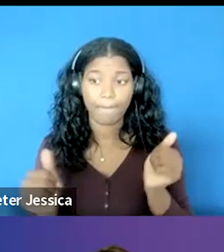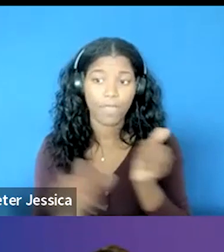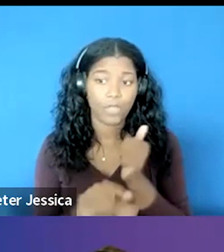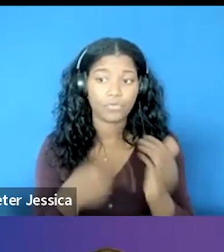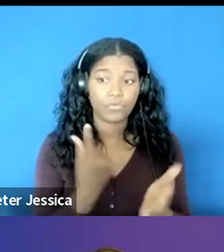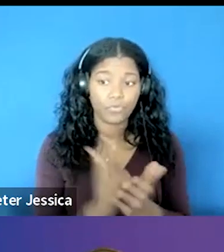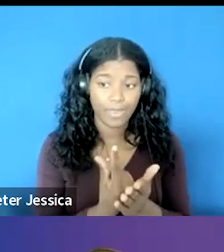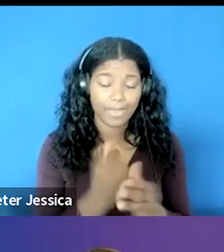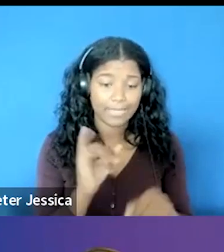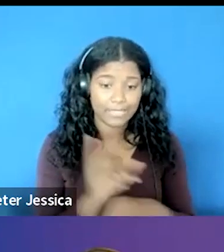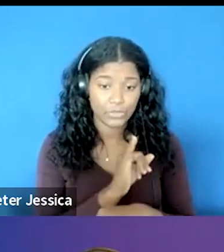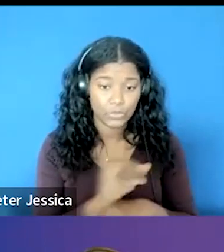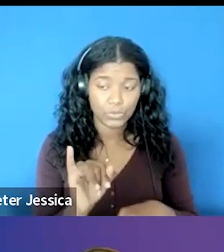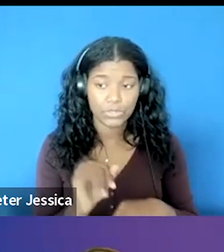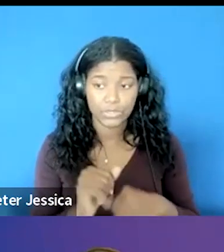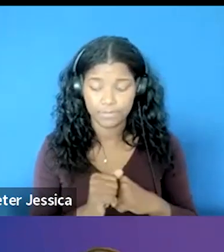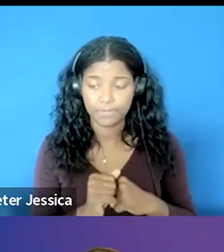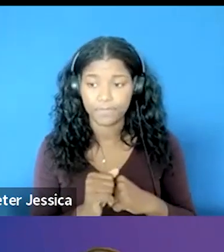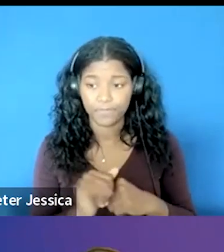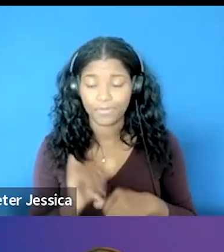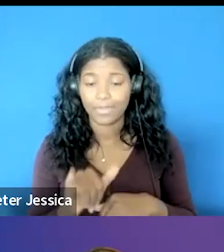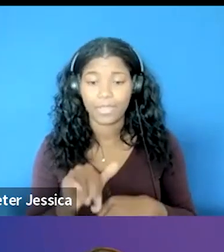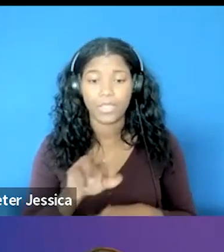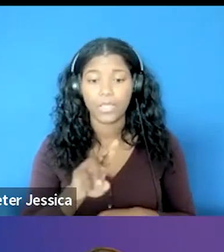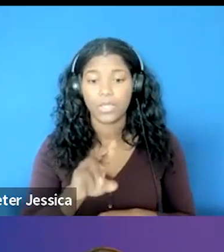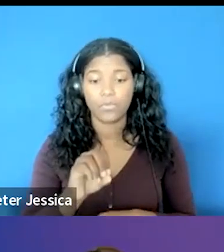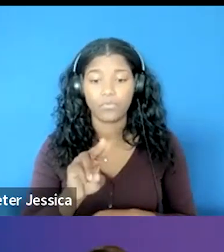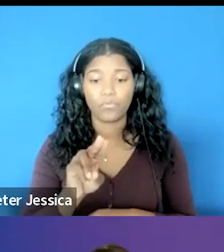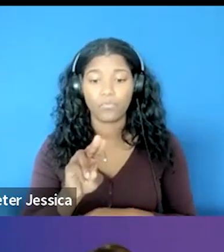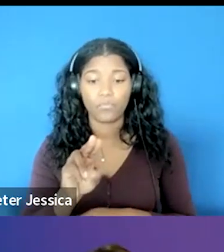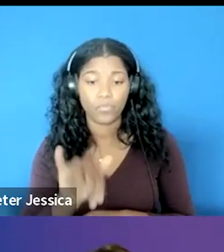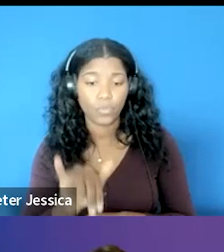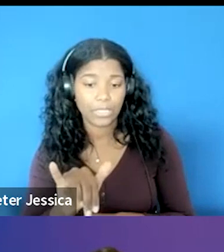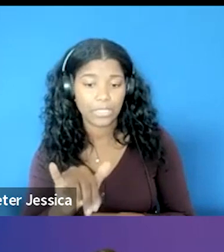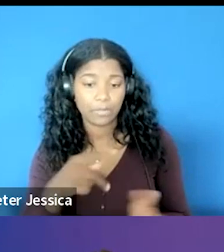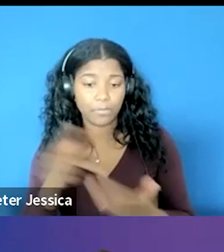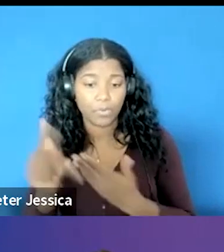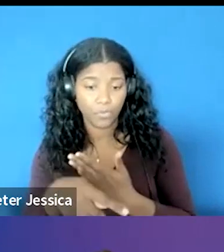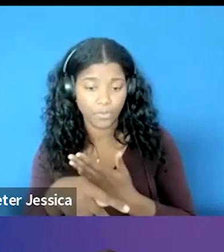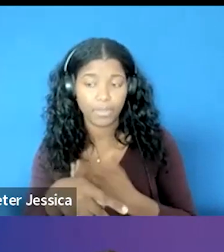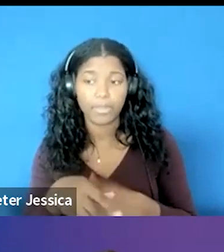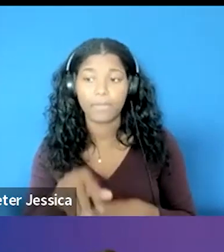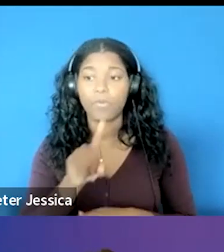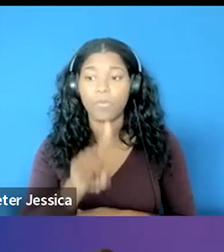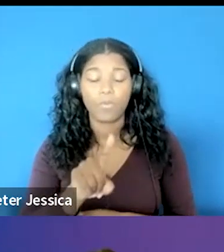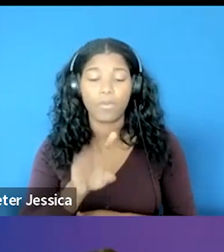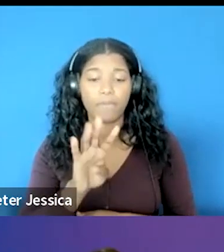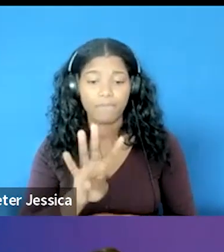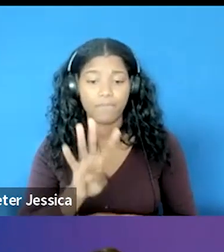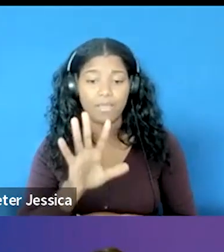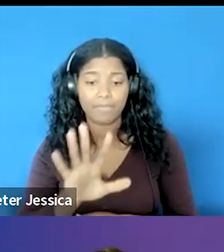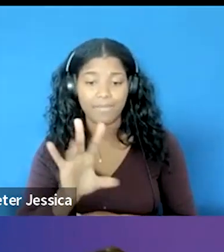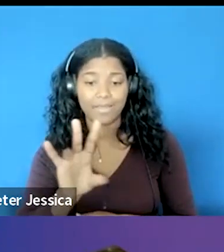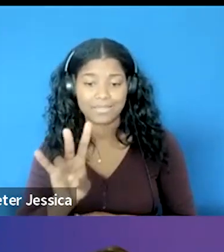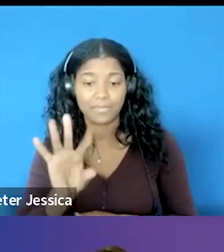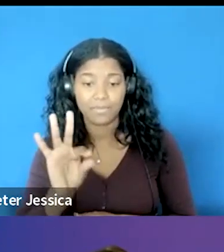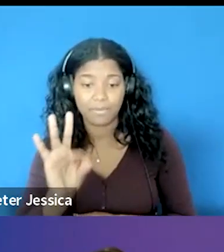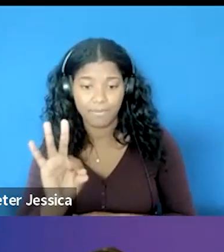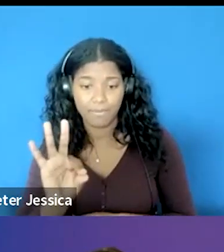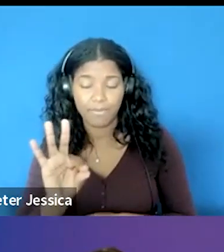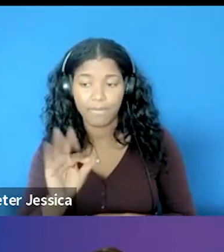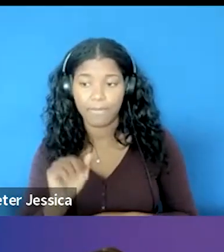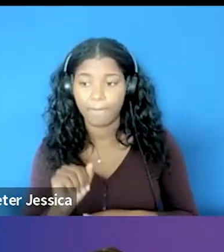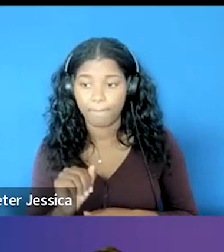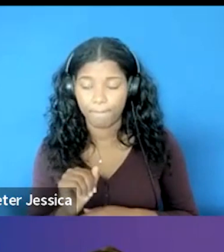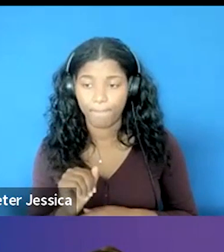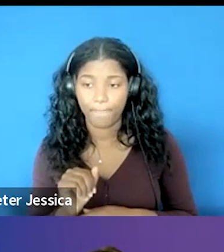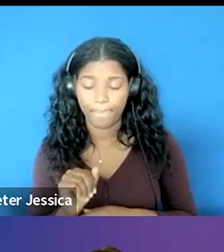This is a RUI, known as the RUI program the program solicitation is 14579.